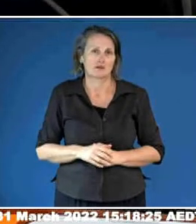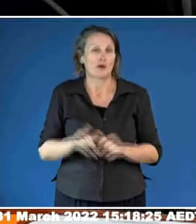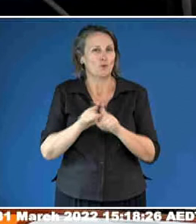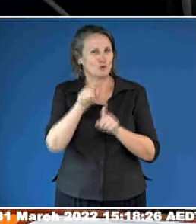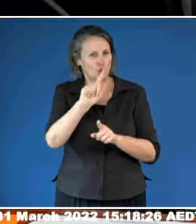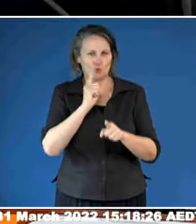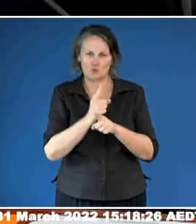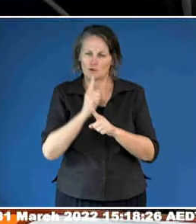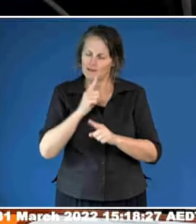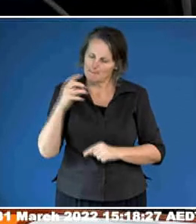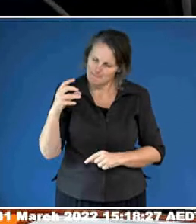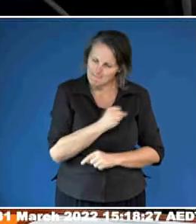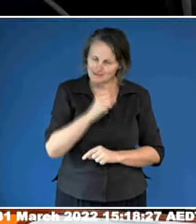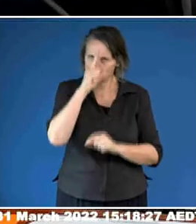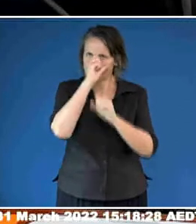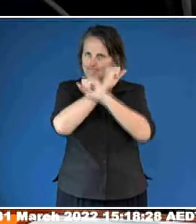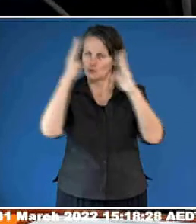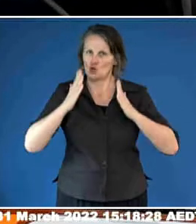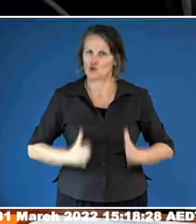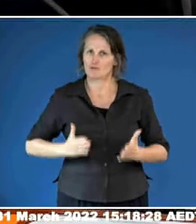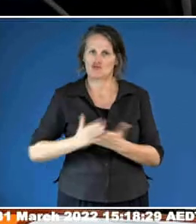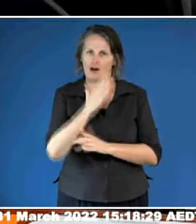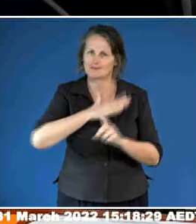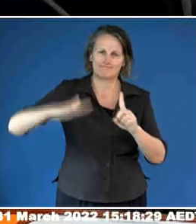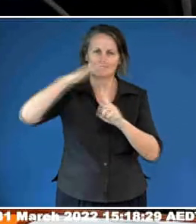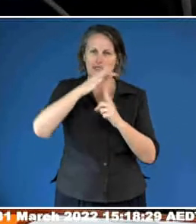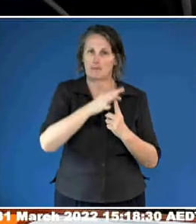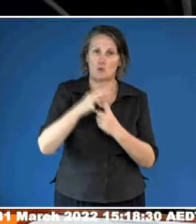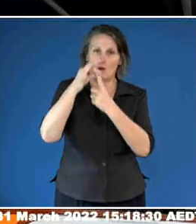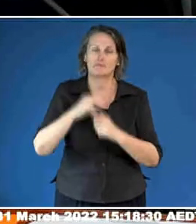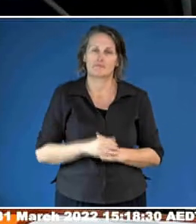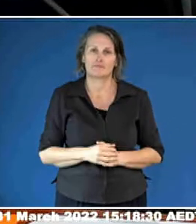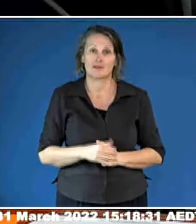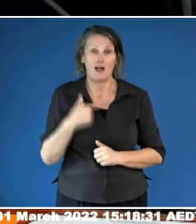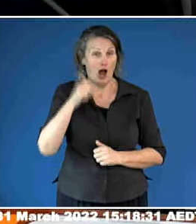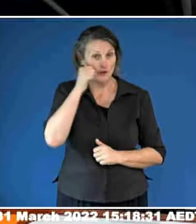we do that. So I know that we could probably talk all day, but our discussions will